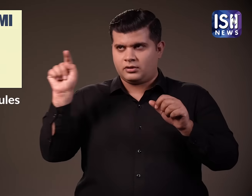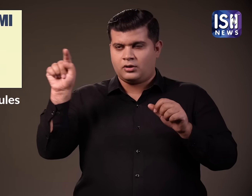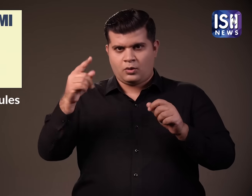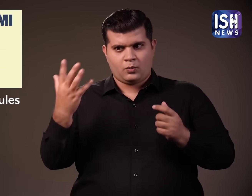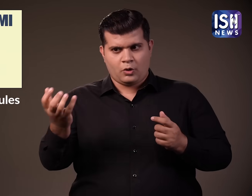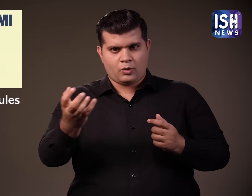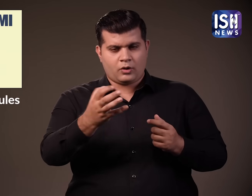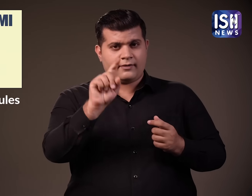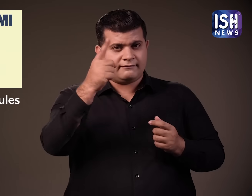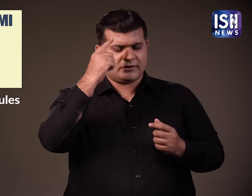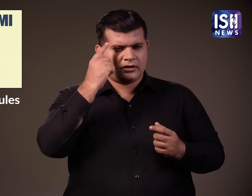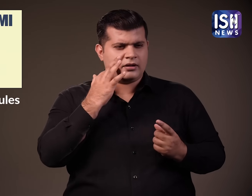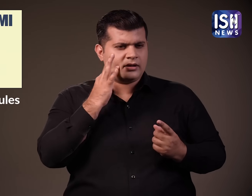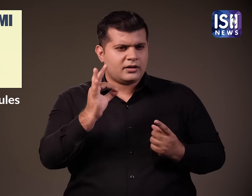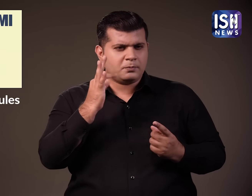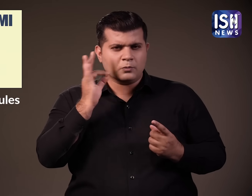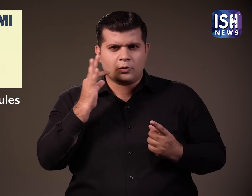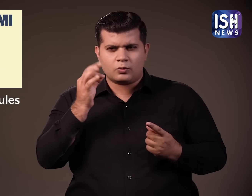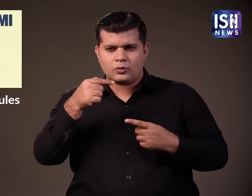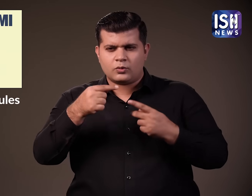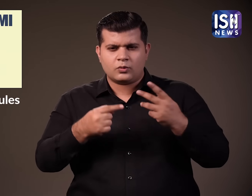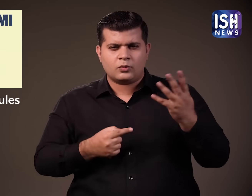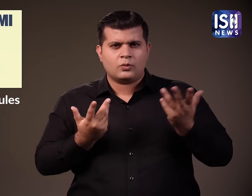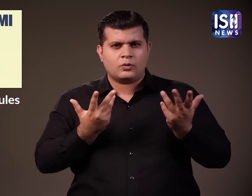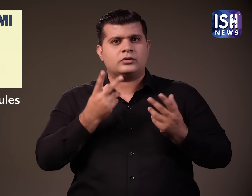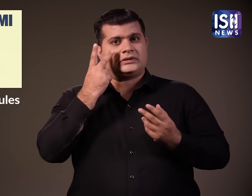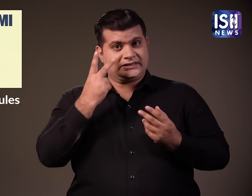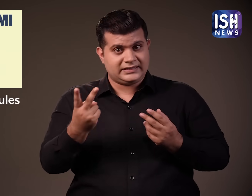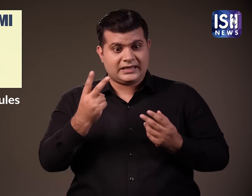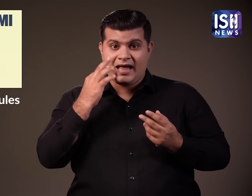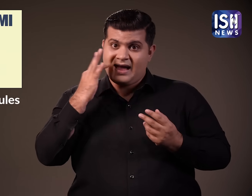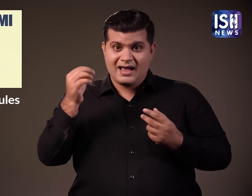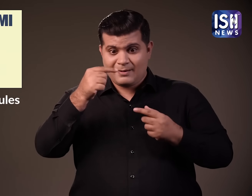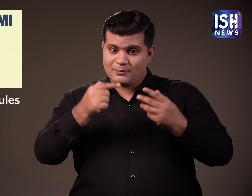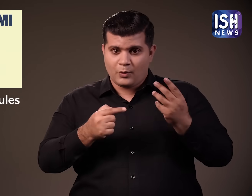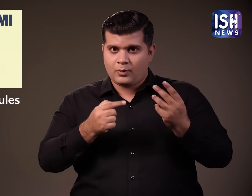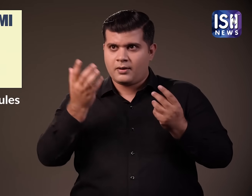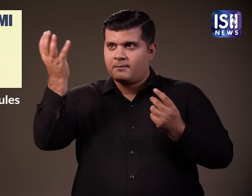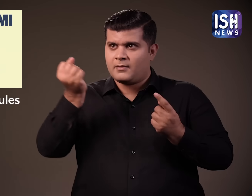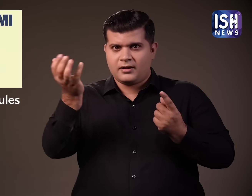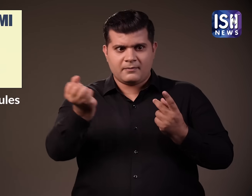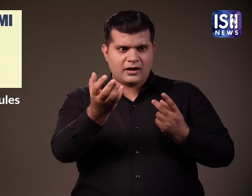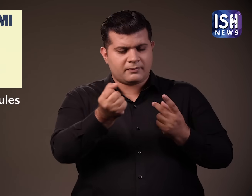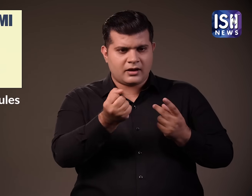Many things need to be purchased. First, you think and make a list of important items to buy.